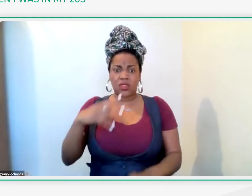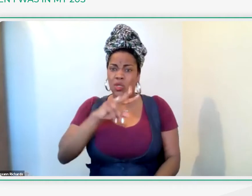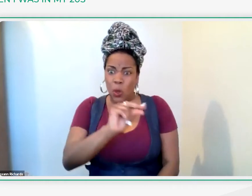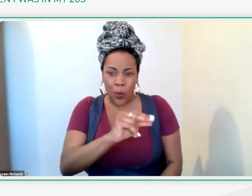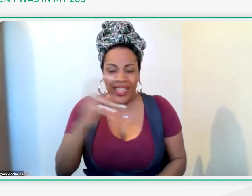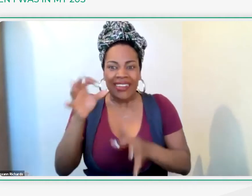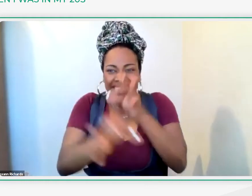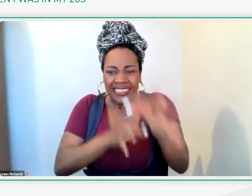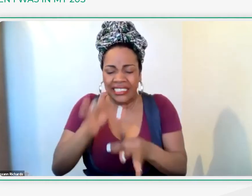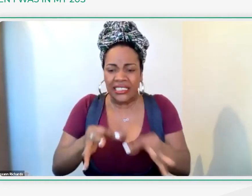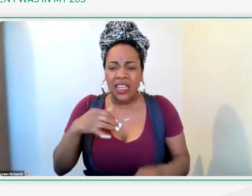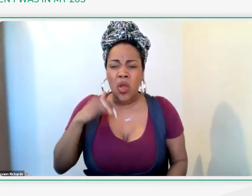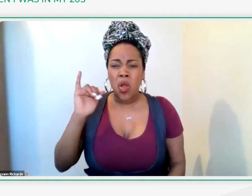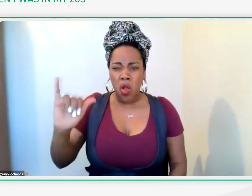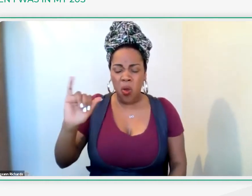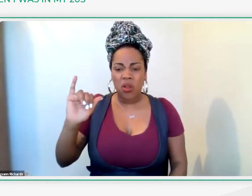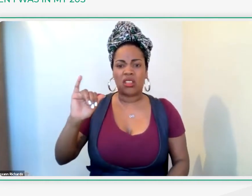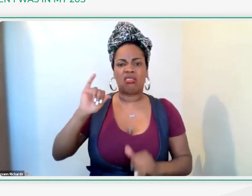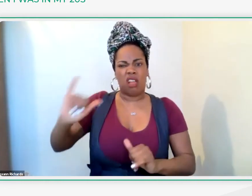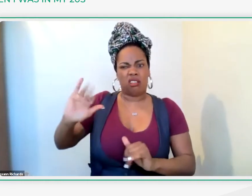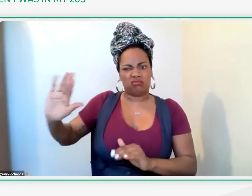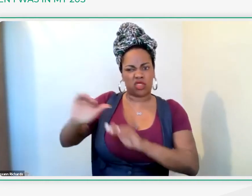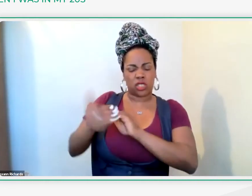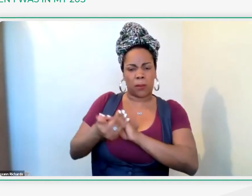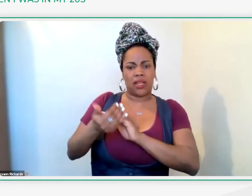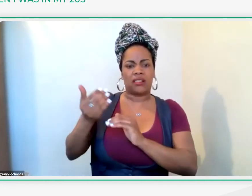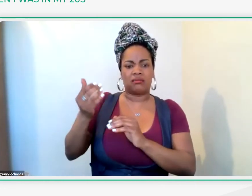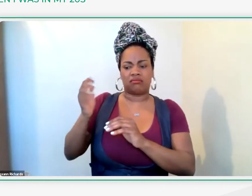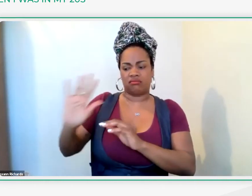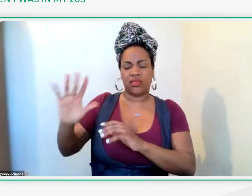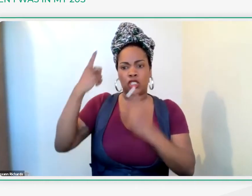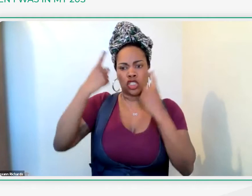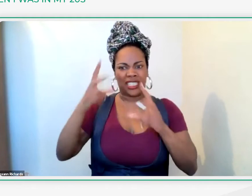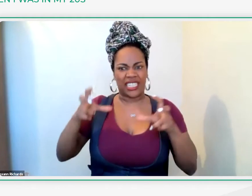then she wanted to give it to me. And I didn't want to accept that land.